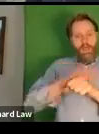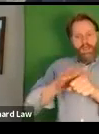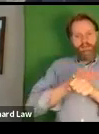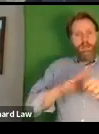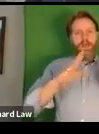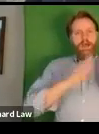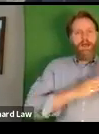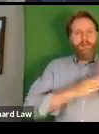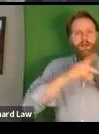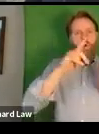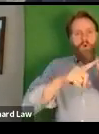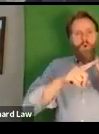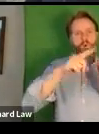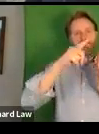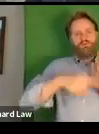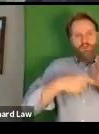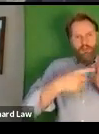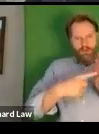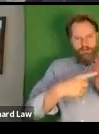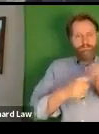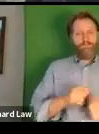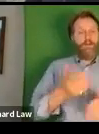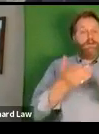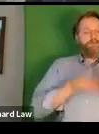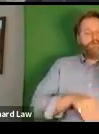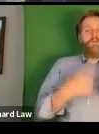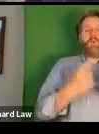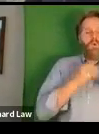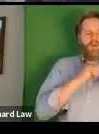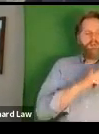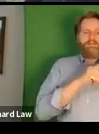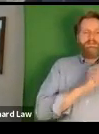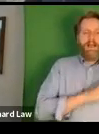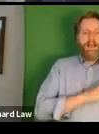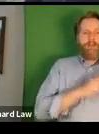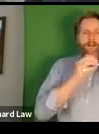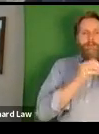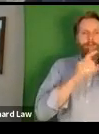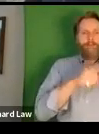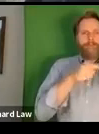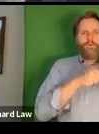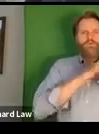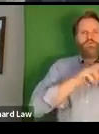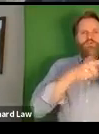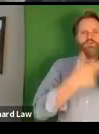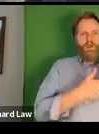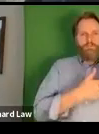Sam Butcher from HMCTS who is clearly working in security and he said is it